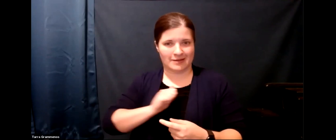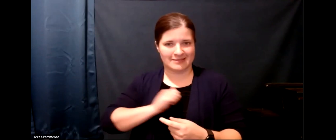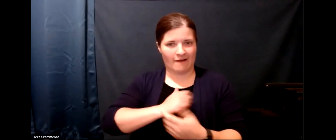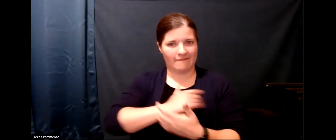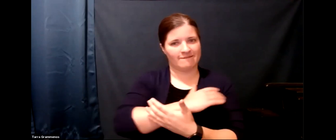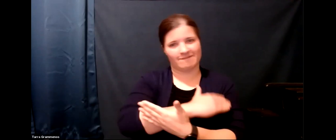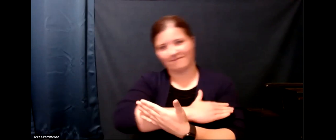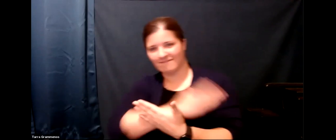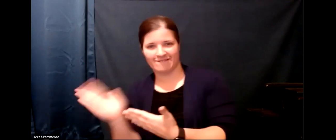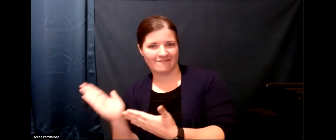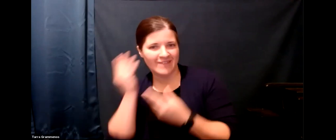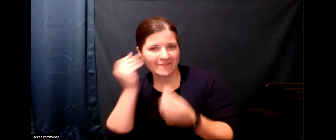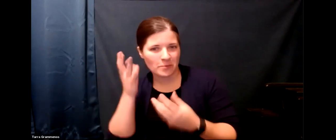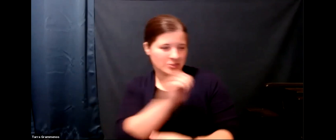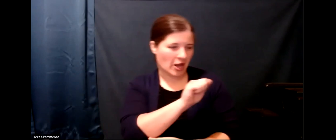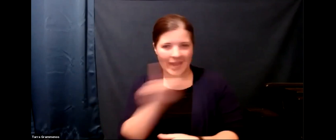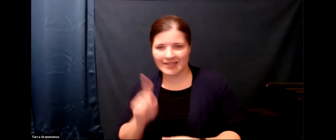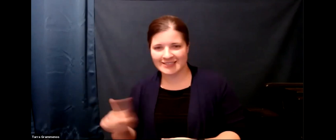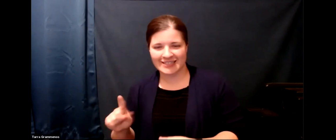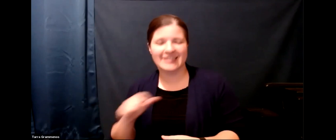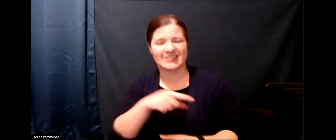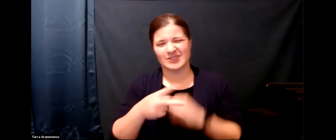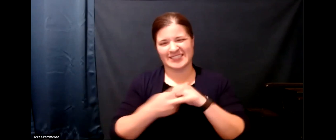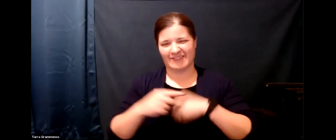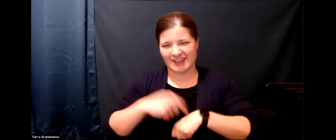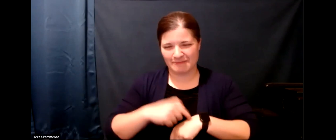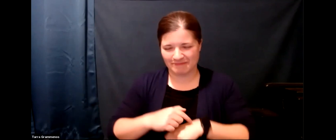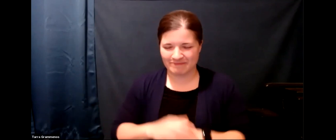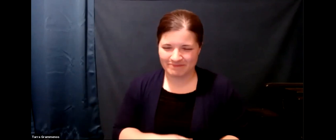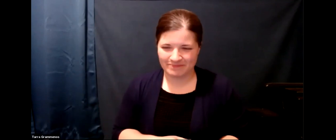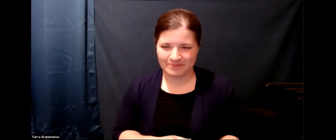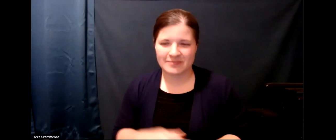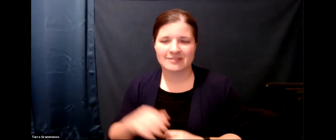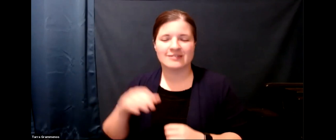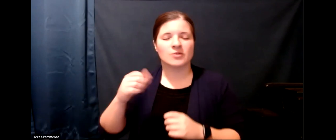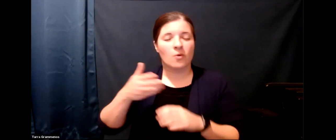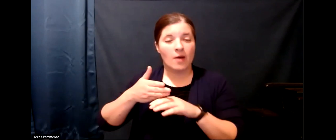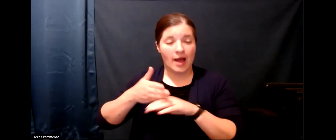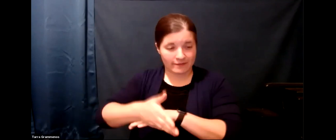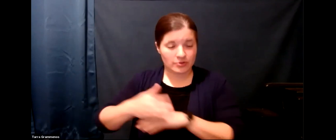that saves me some work. After -- so after the application does come to the